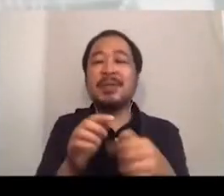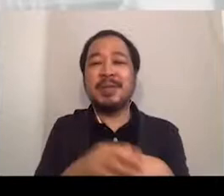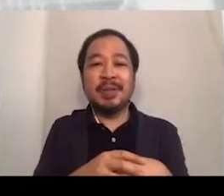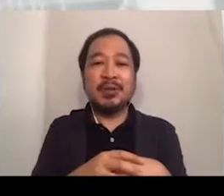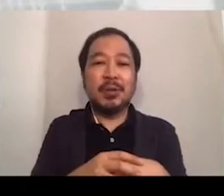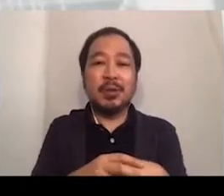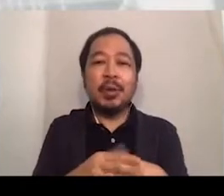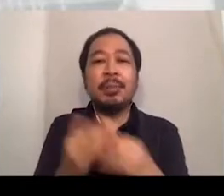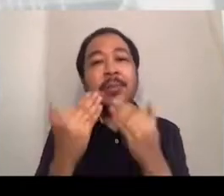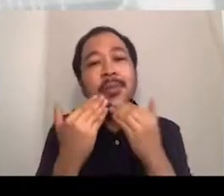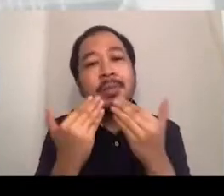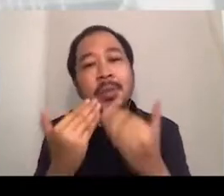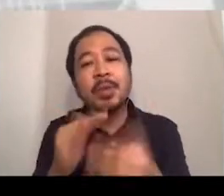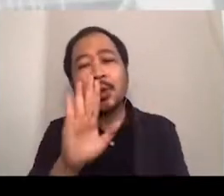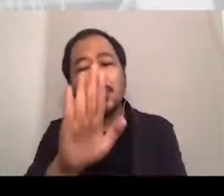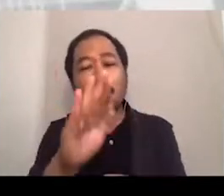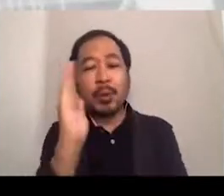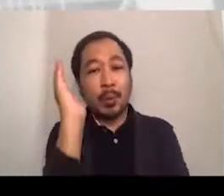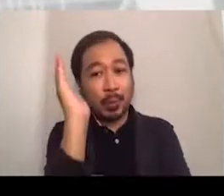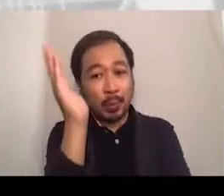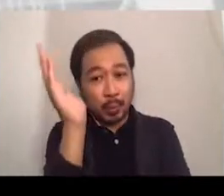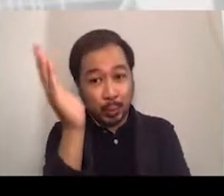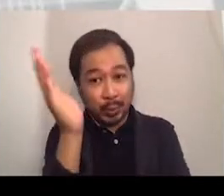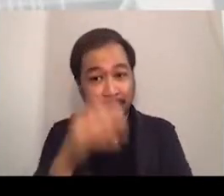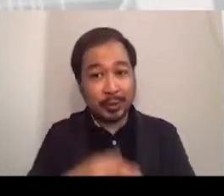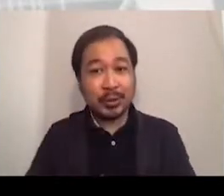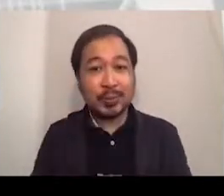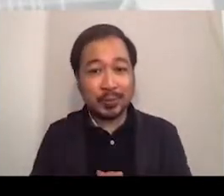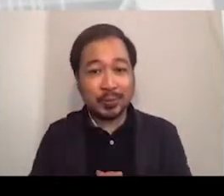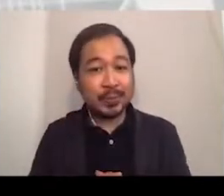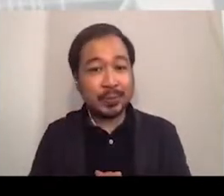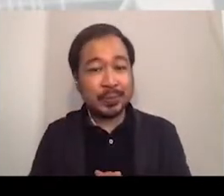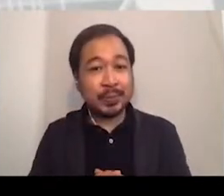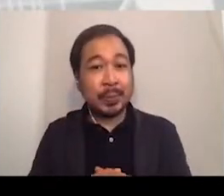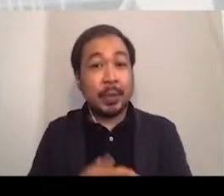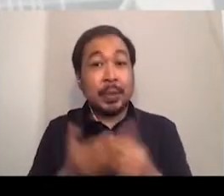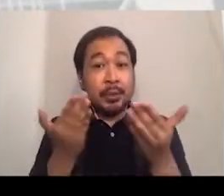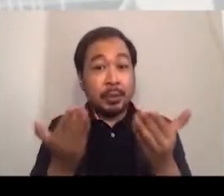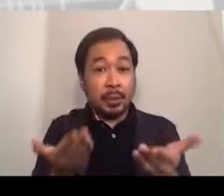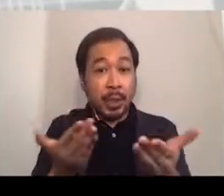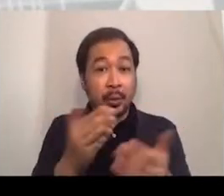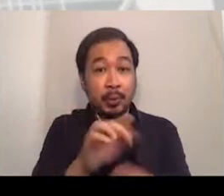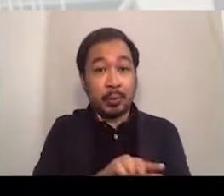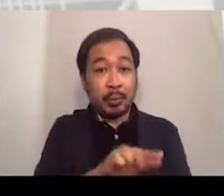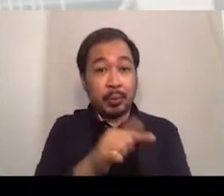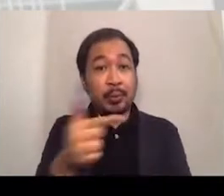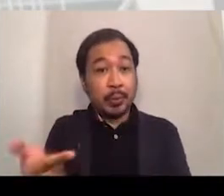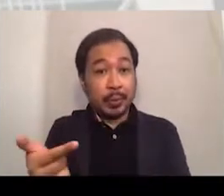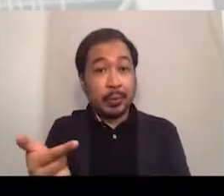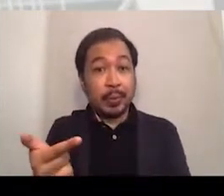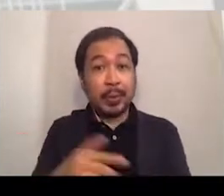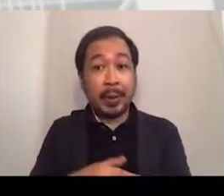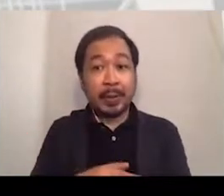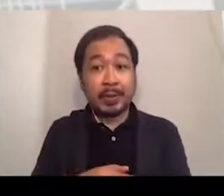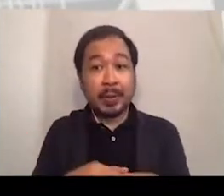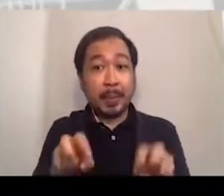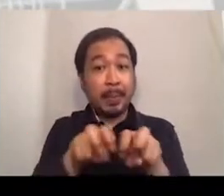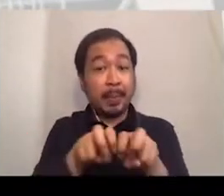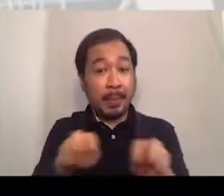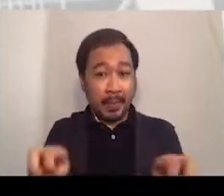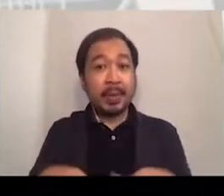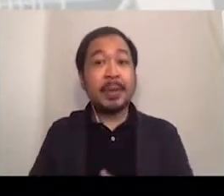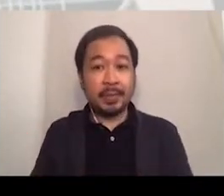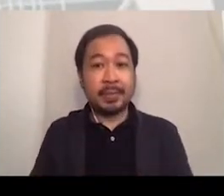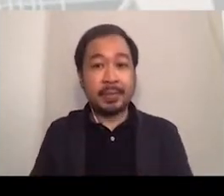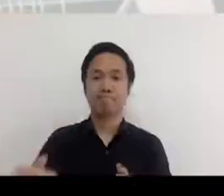If we could now move to our next panellist who is Anjlee Agarwal.